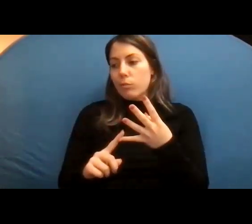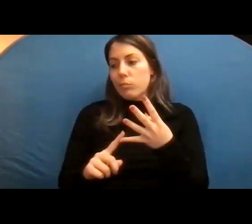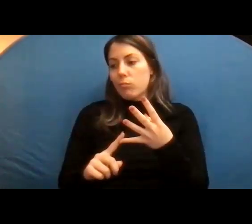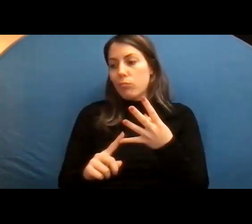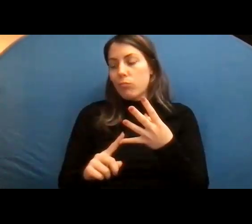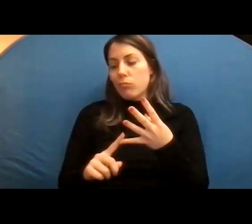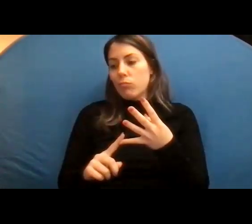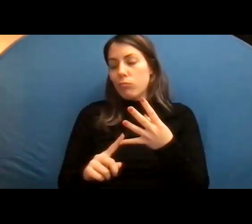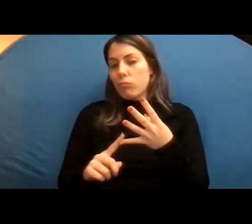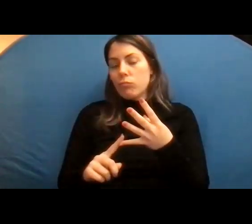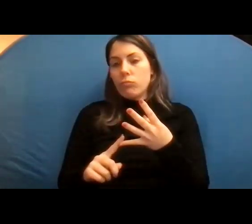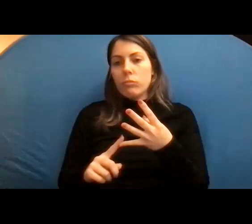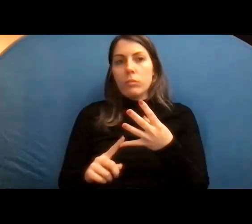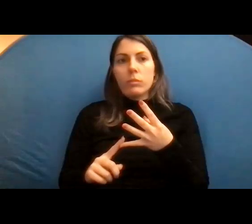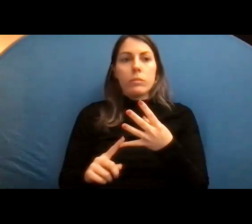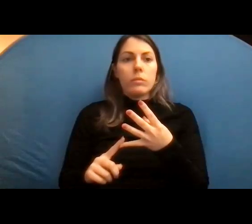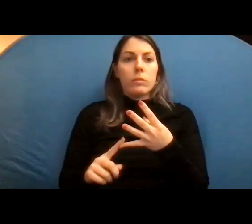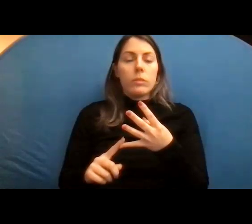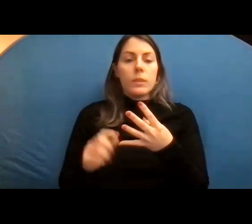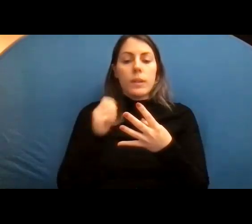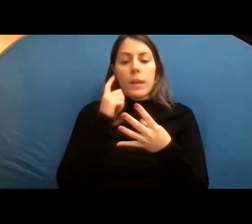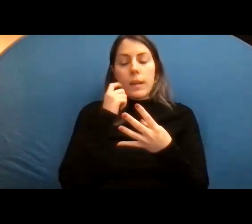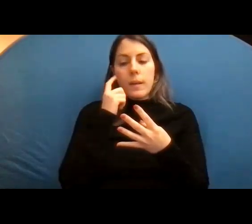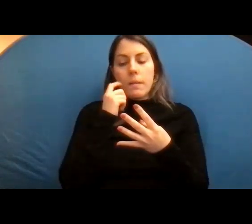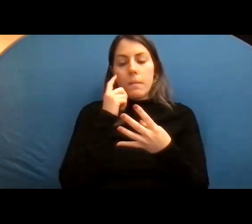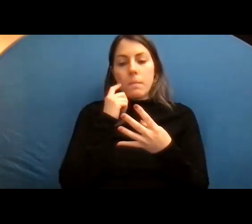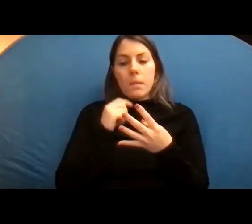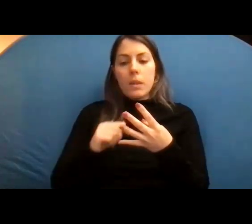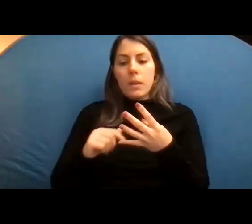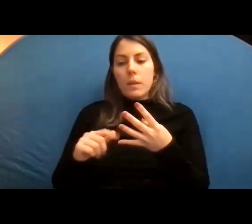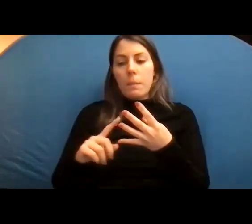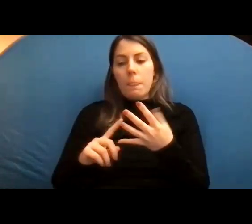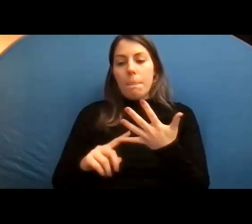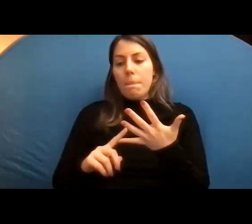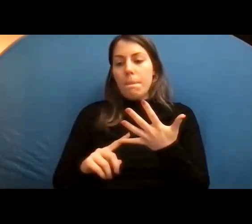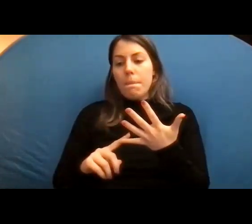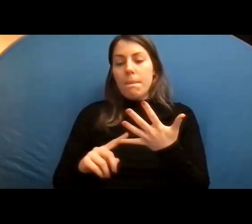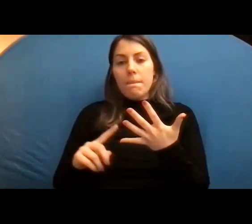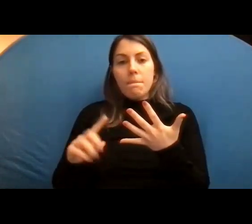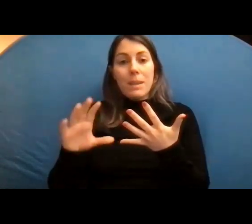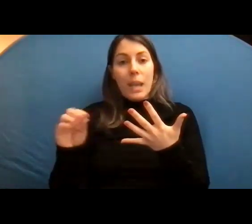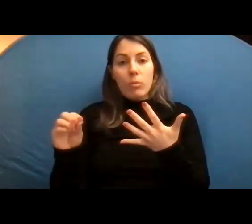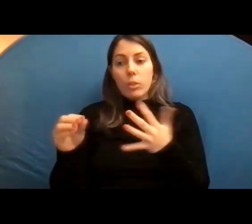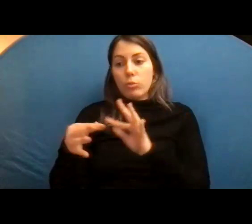special education coordinator in that building. If they --